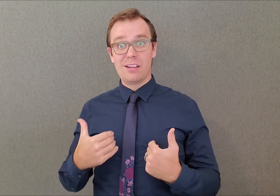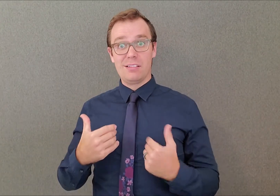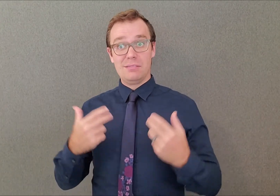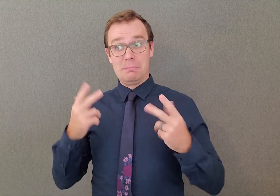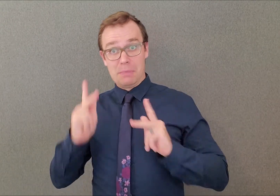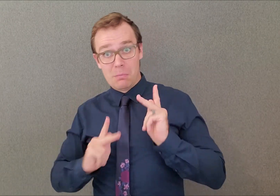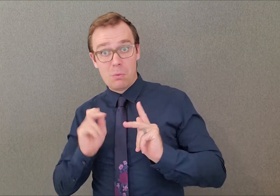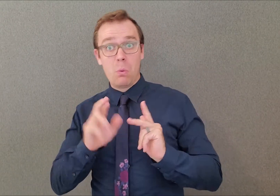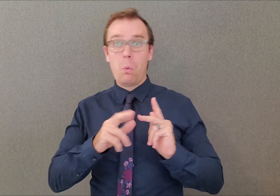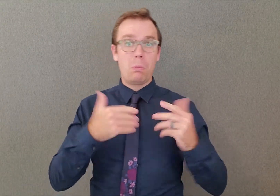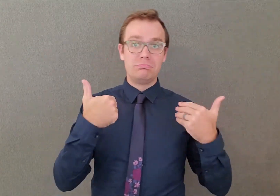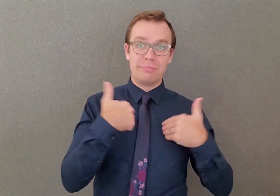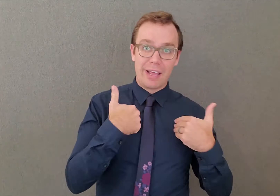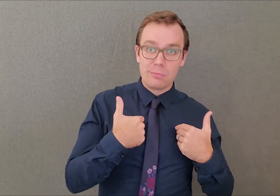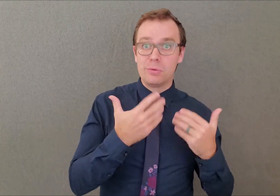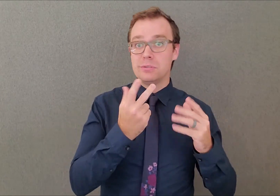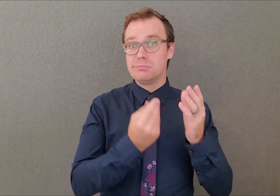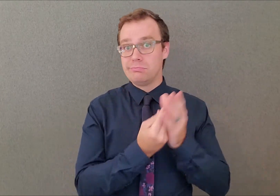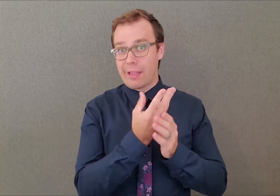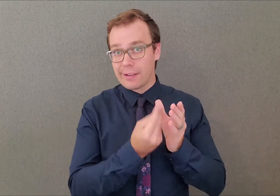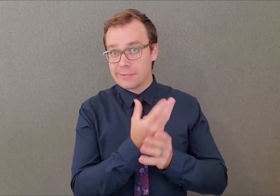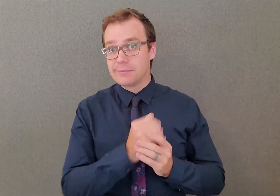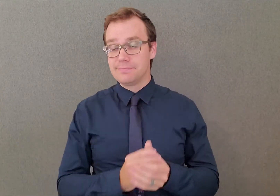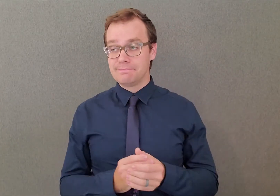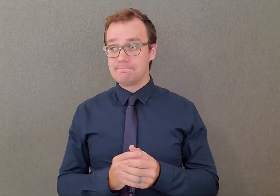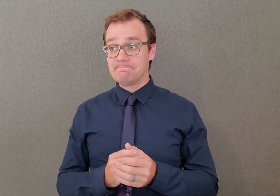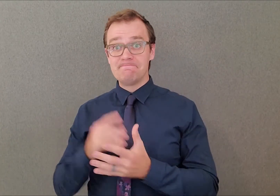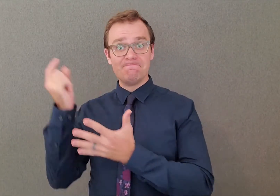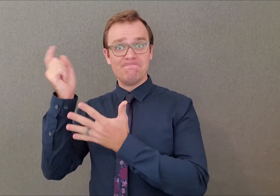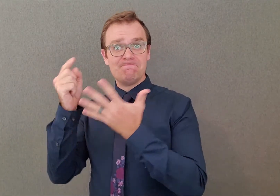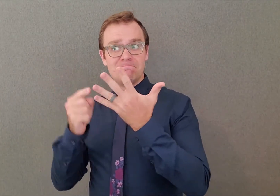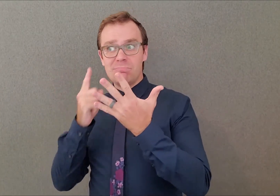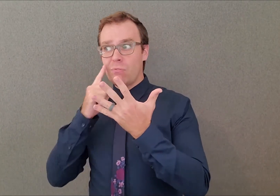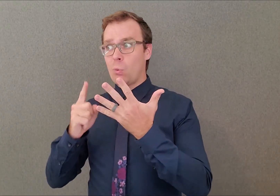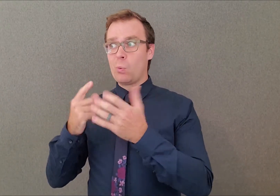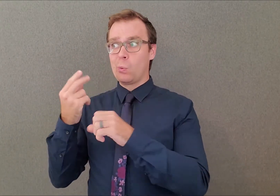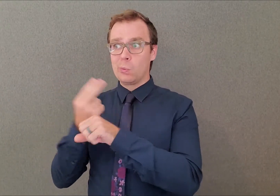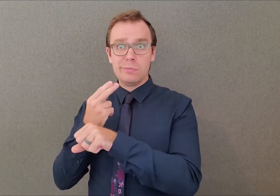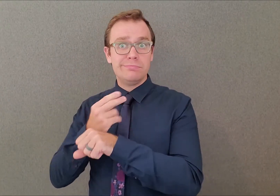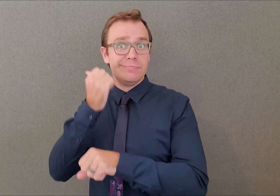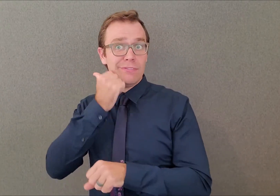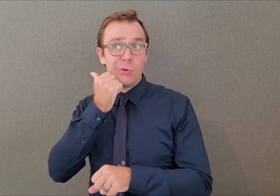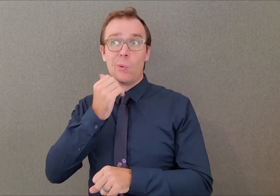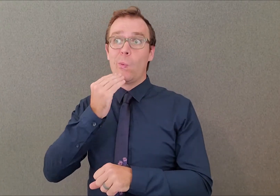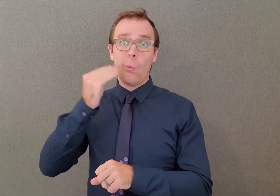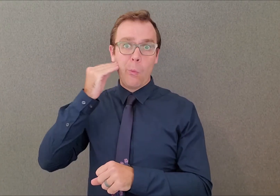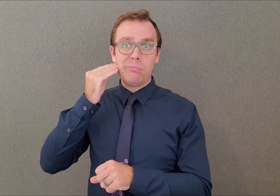Many products containing hazardous chemicals are used and stored in homes routinely.